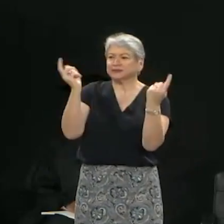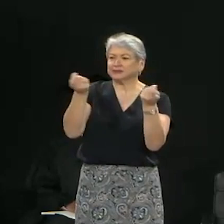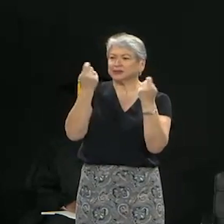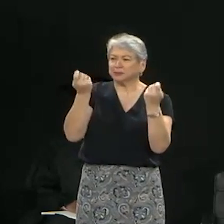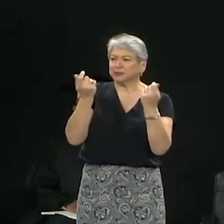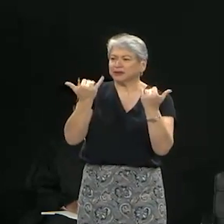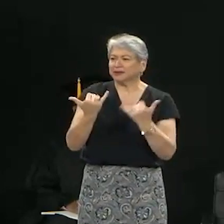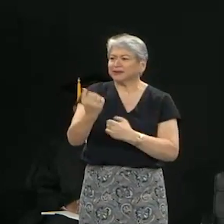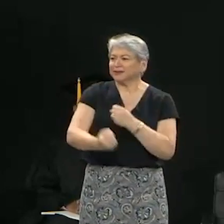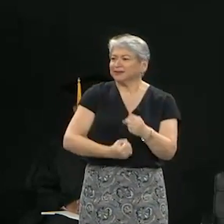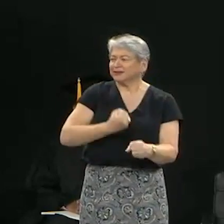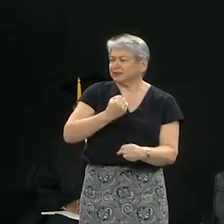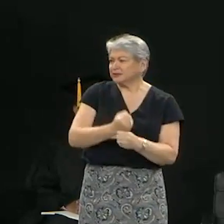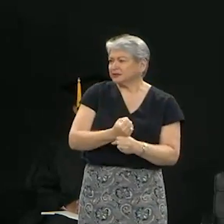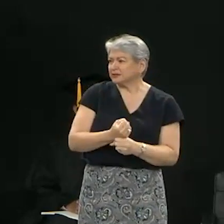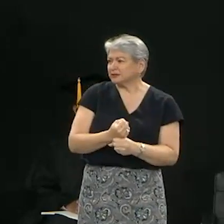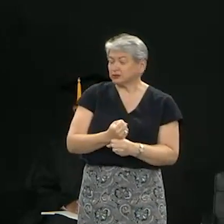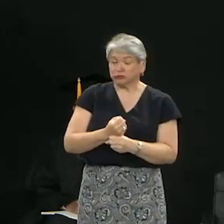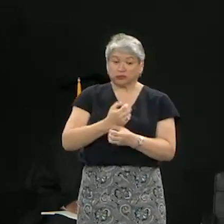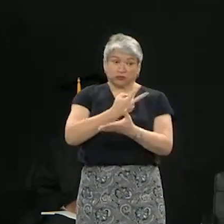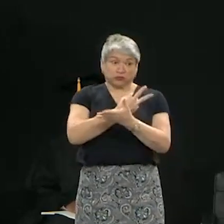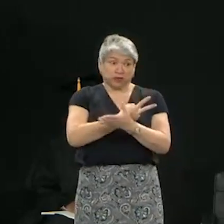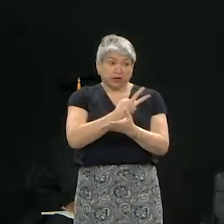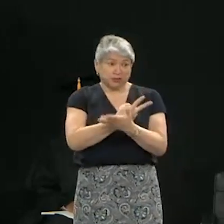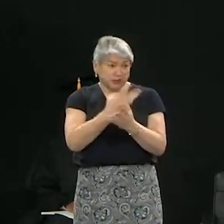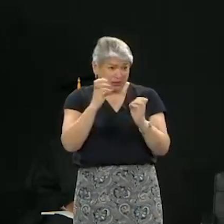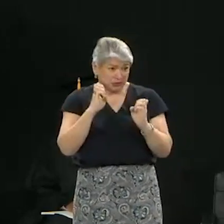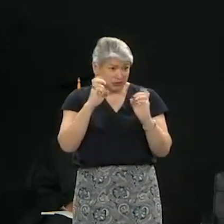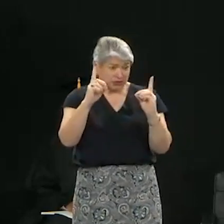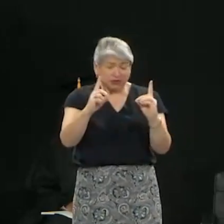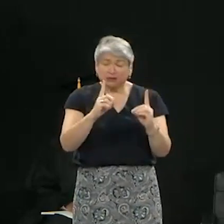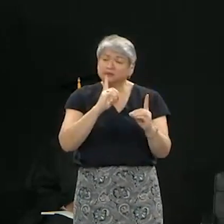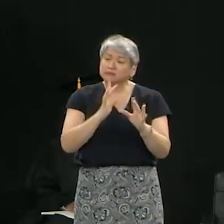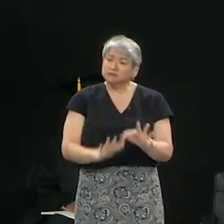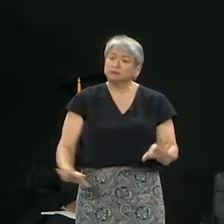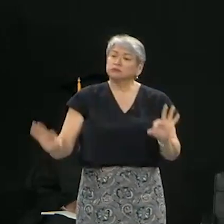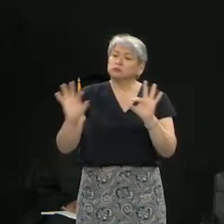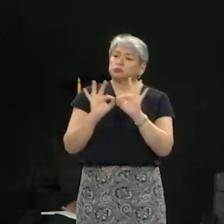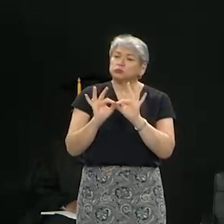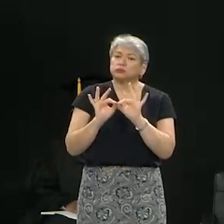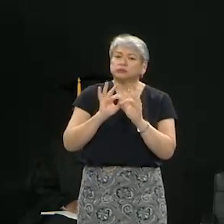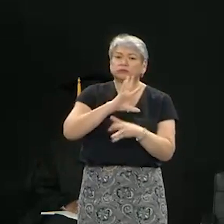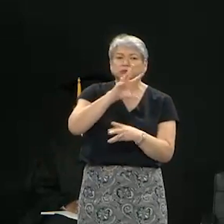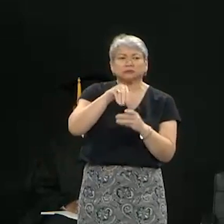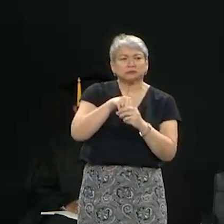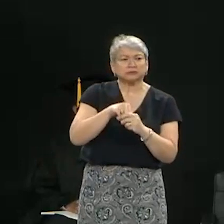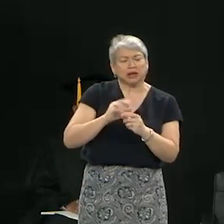Graduate education is a critical part of our institutional mission.